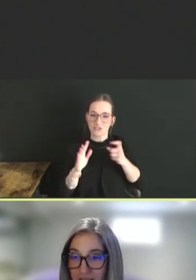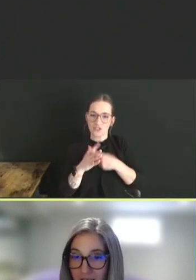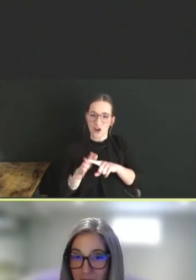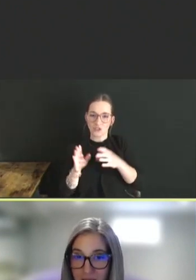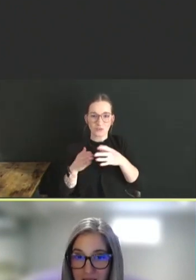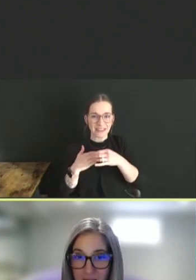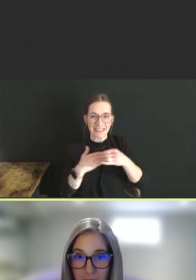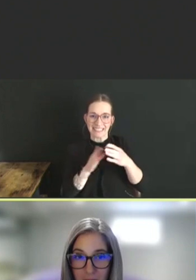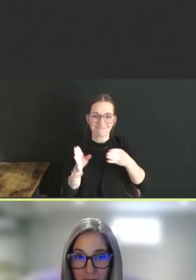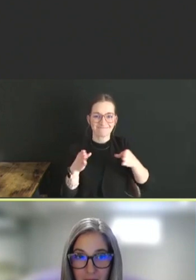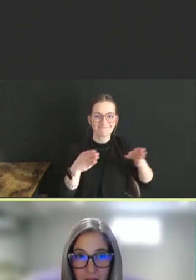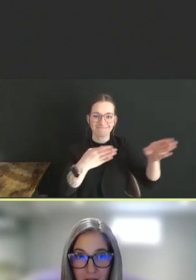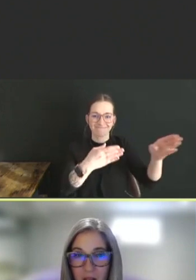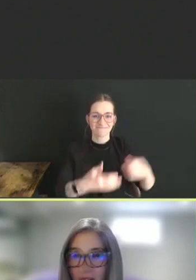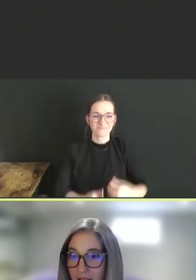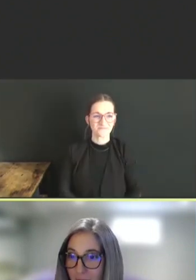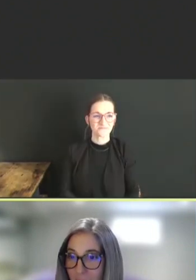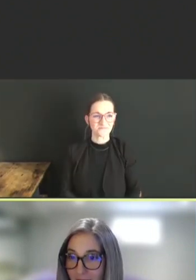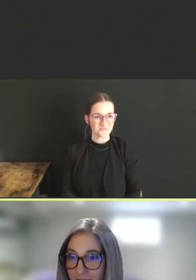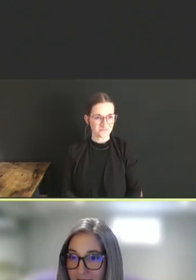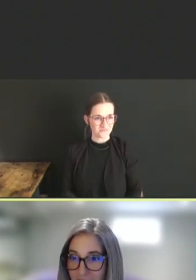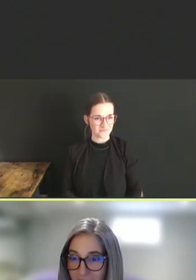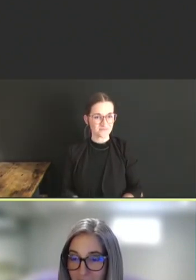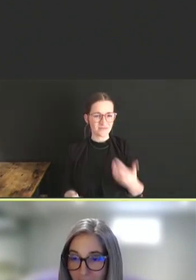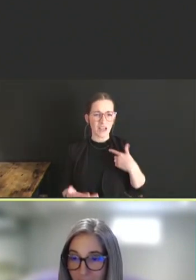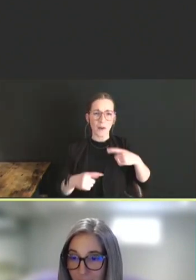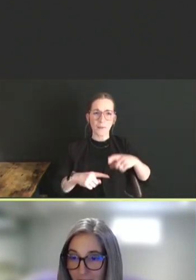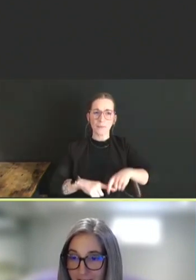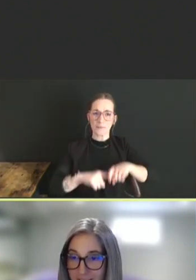Next slide, please. And I will pause here.